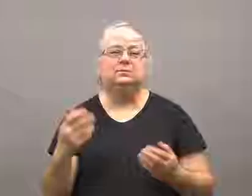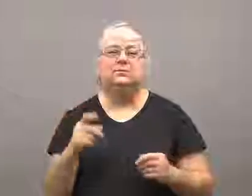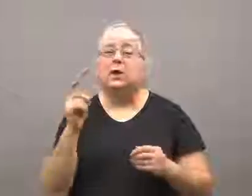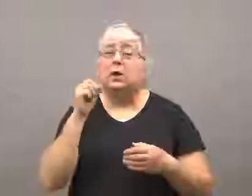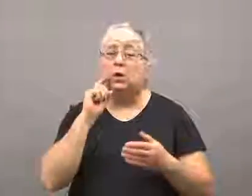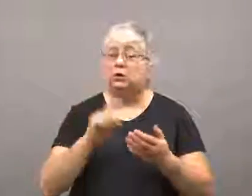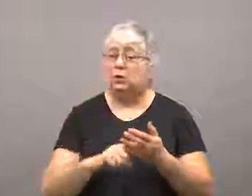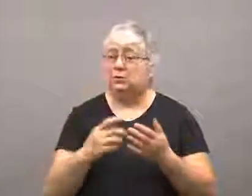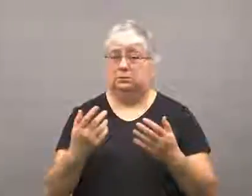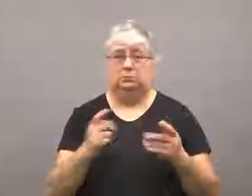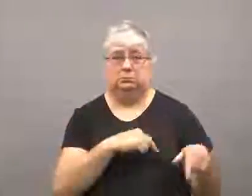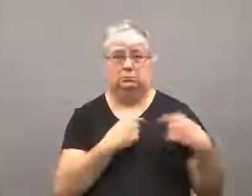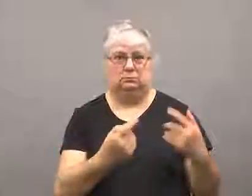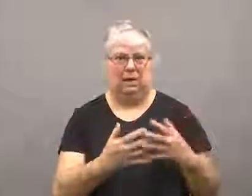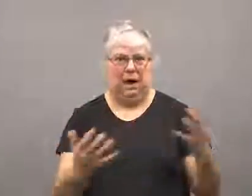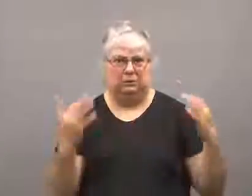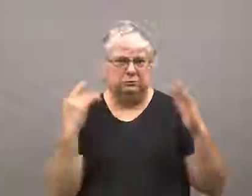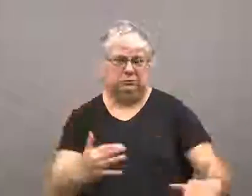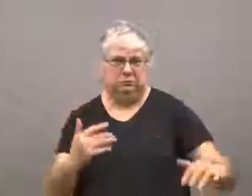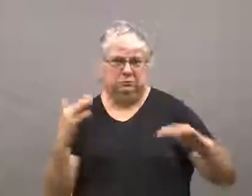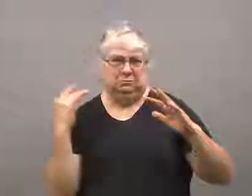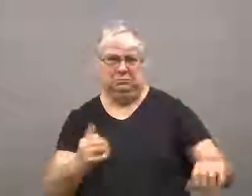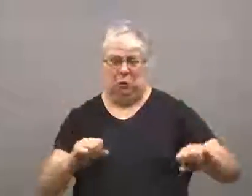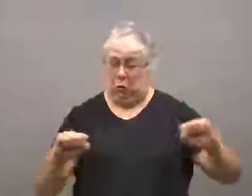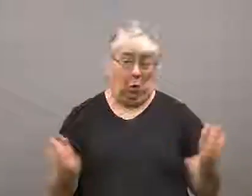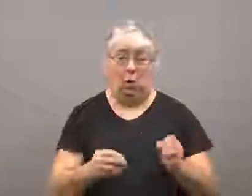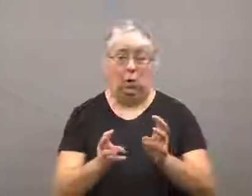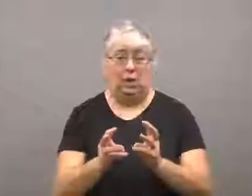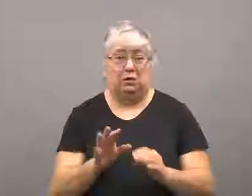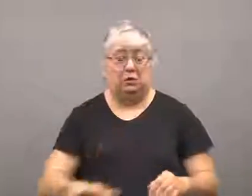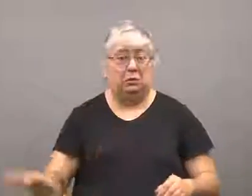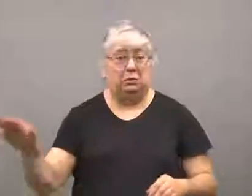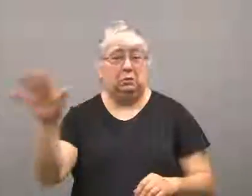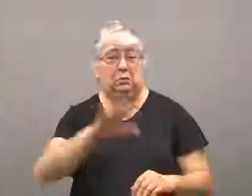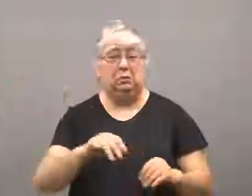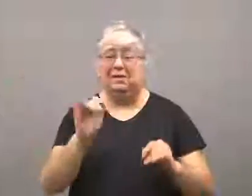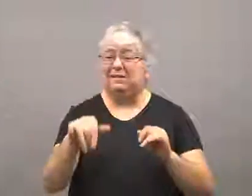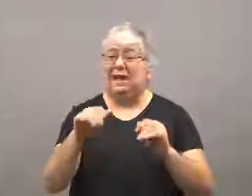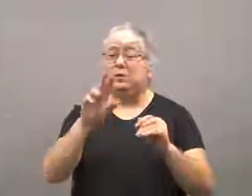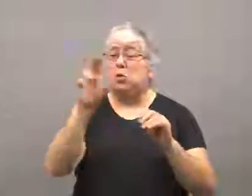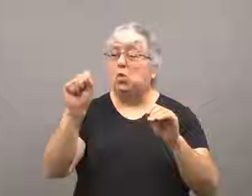There has been a lot of snow and cold weather lately!